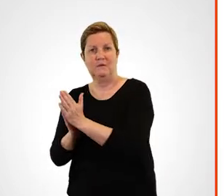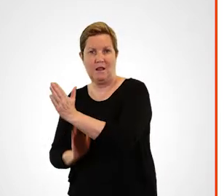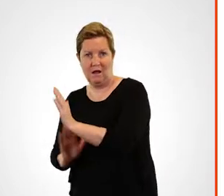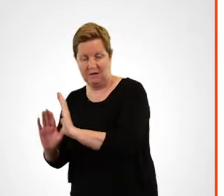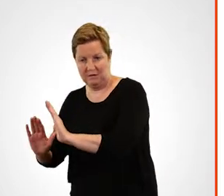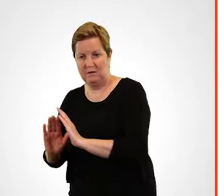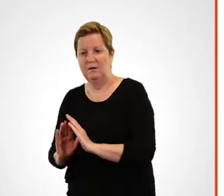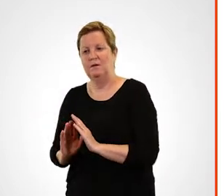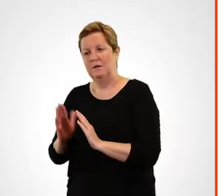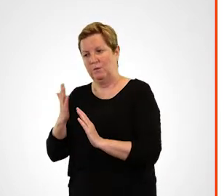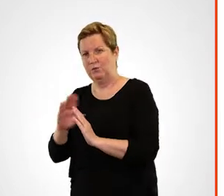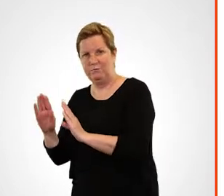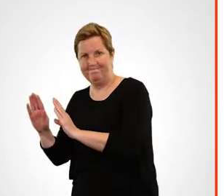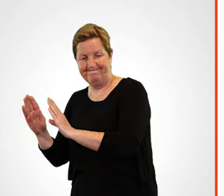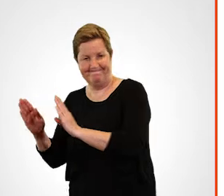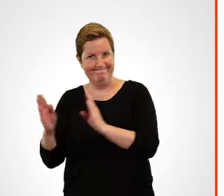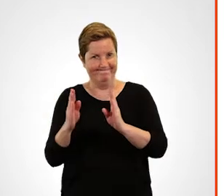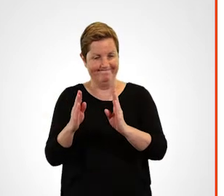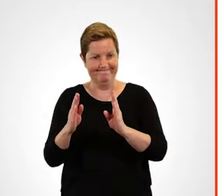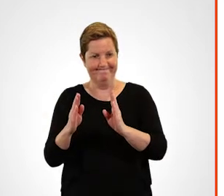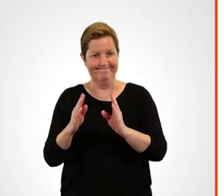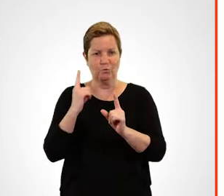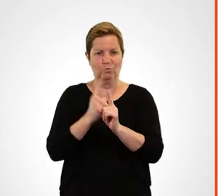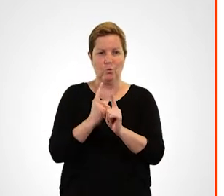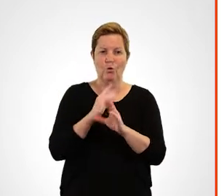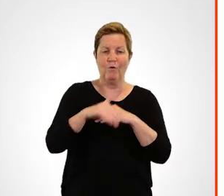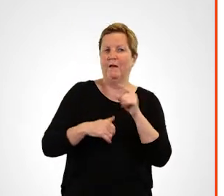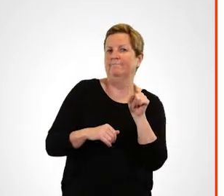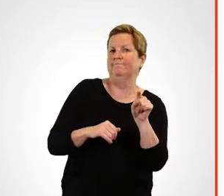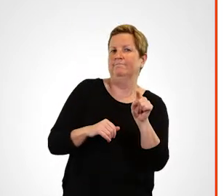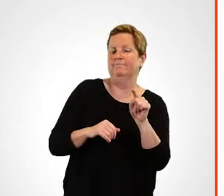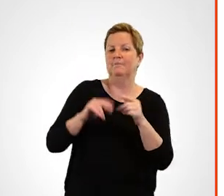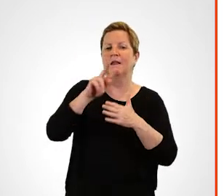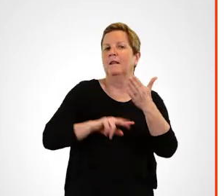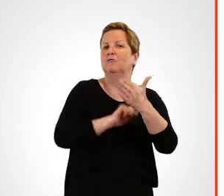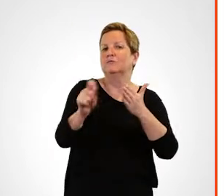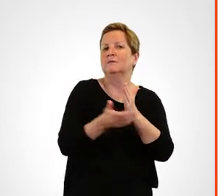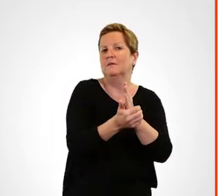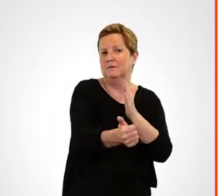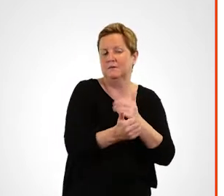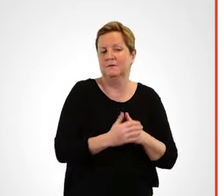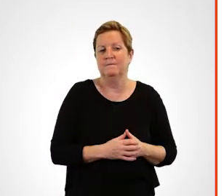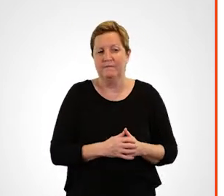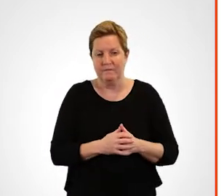let's change our focus back to where we started. We're talking about literacy skills.